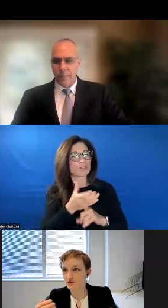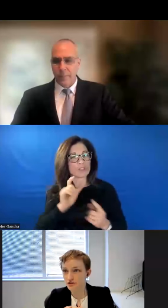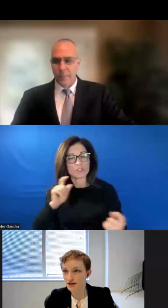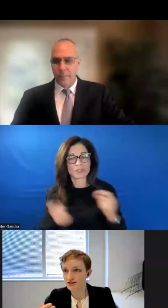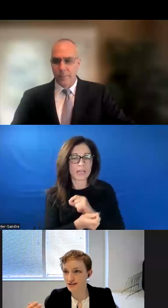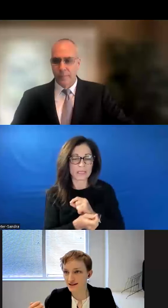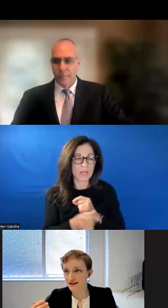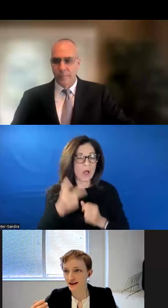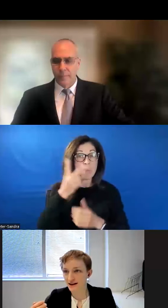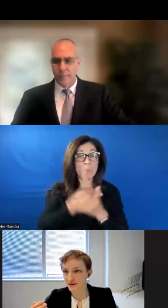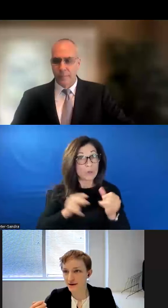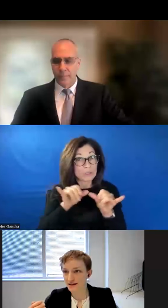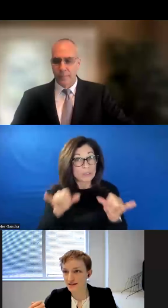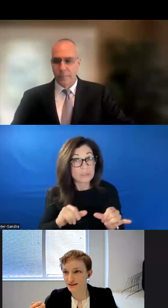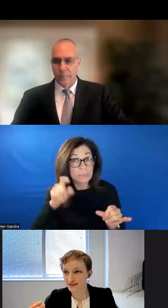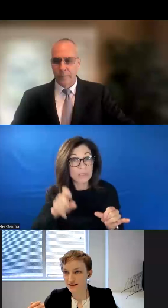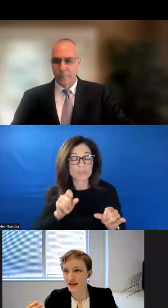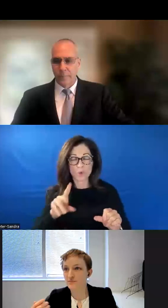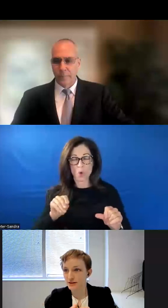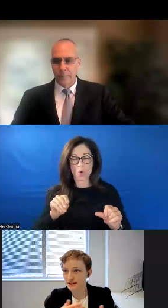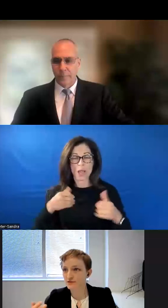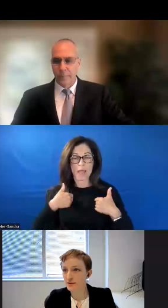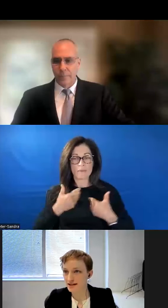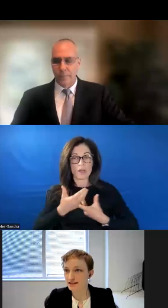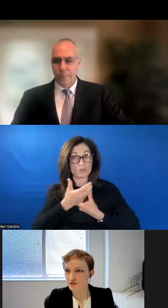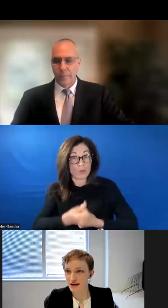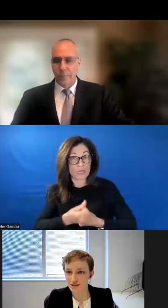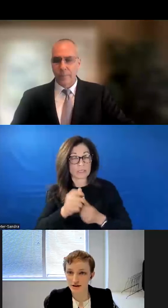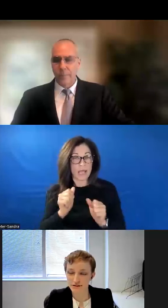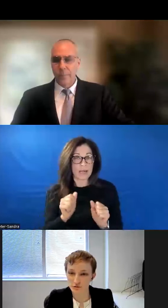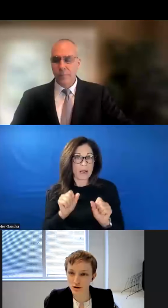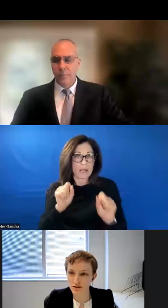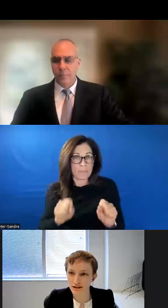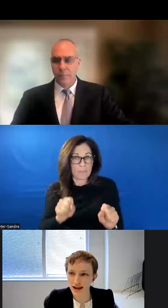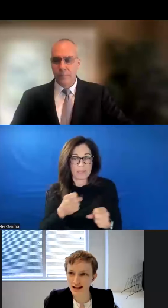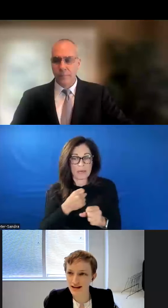IS TRUST AND THE CAPABILITY OF MAKING THOSE HAND OFFS AS WELL.